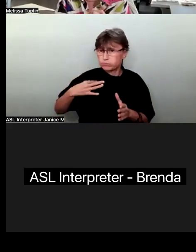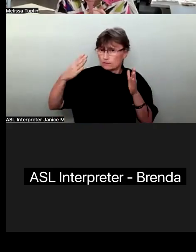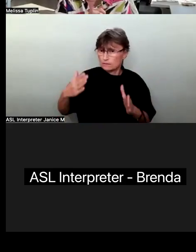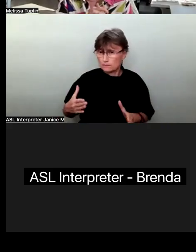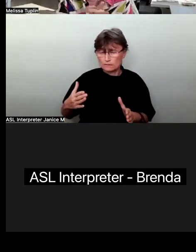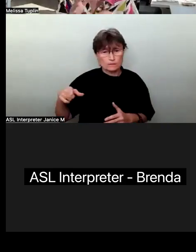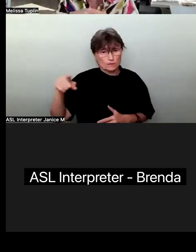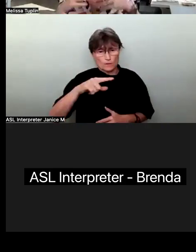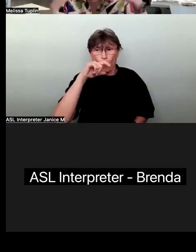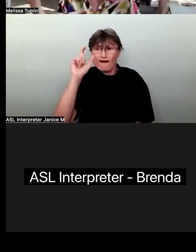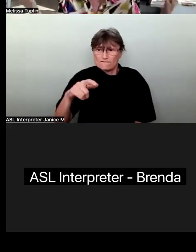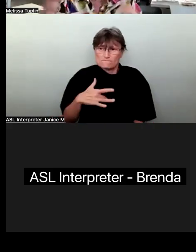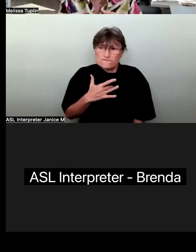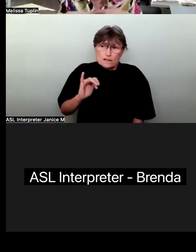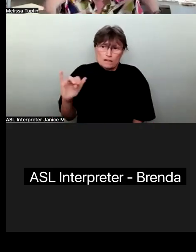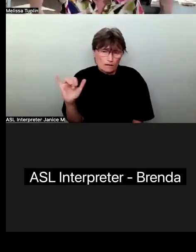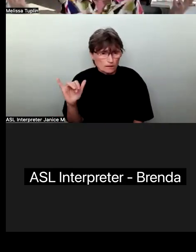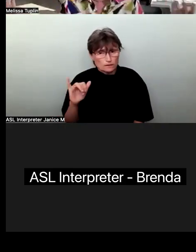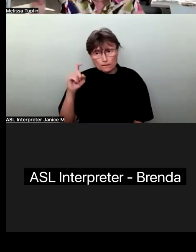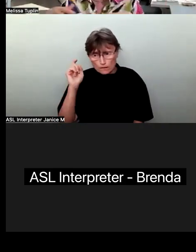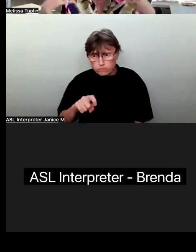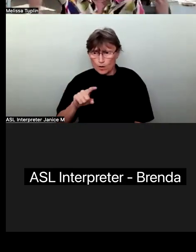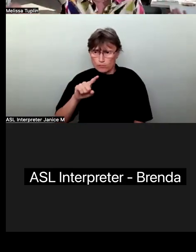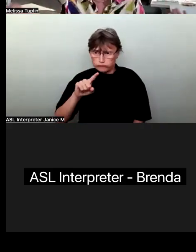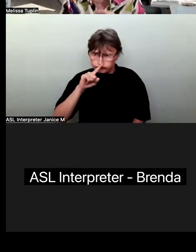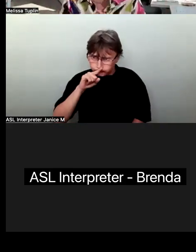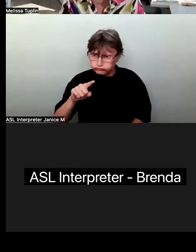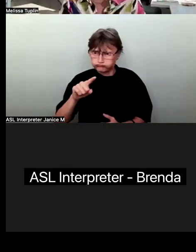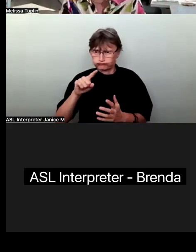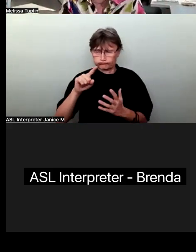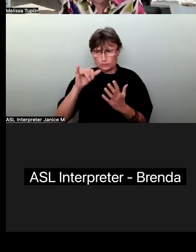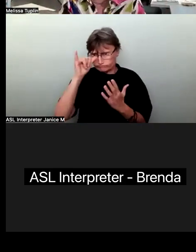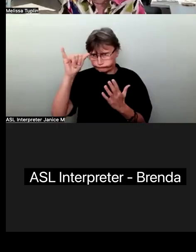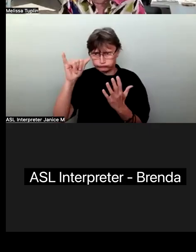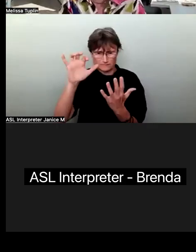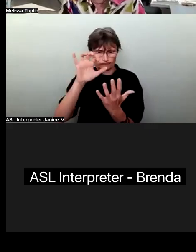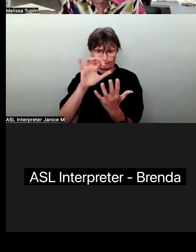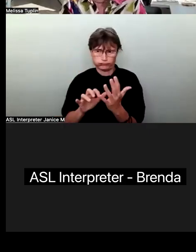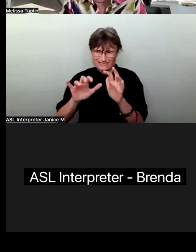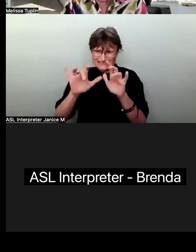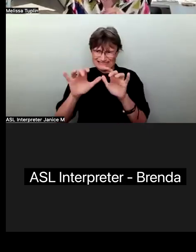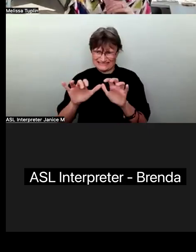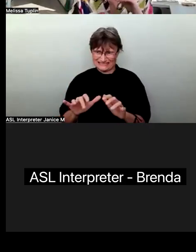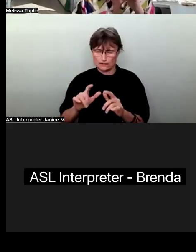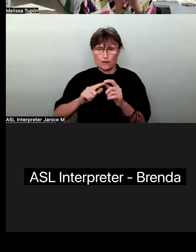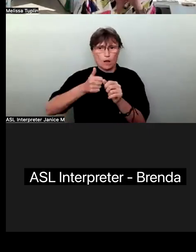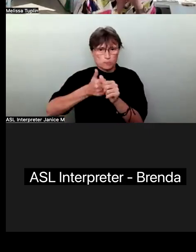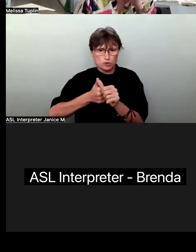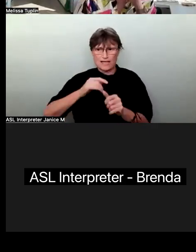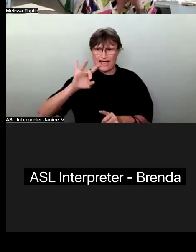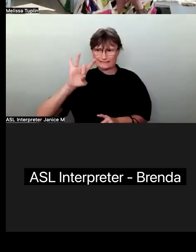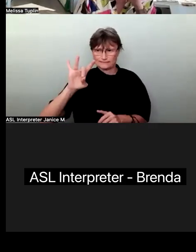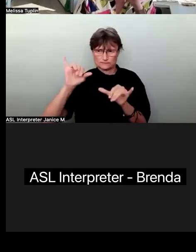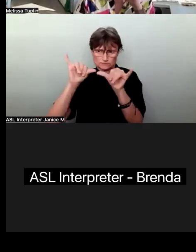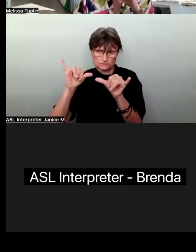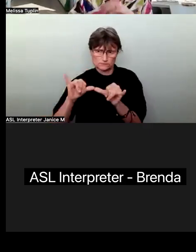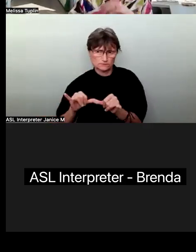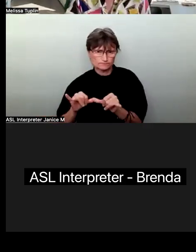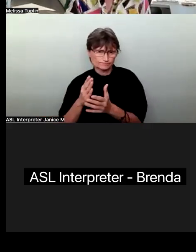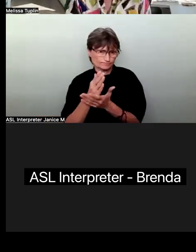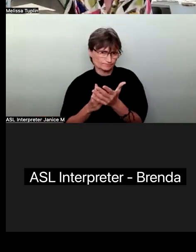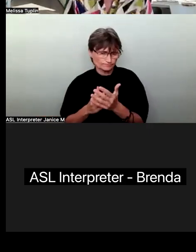like you need to write full, long paragraph-style essays in response to each of the eight criteria.